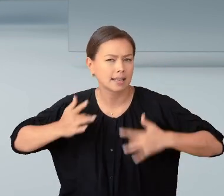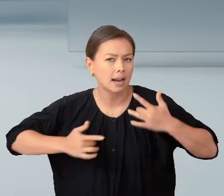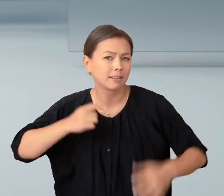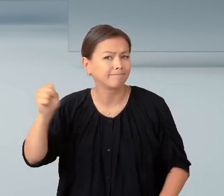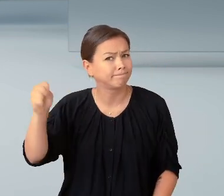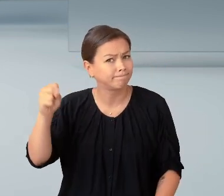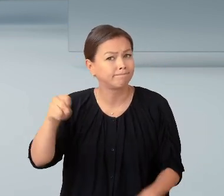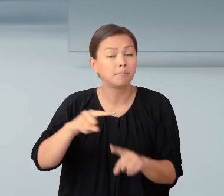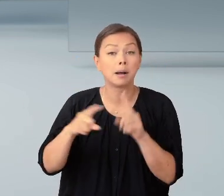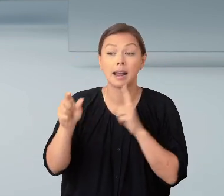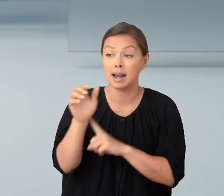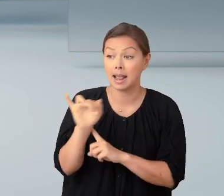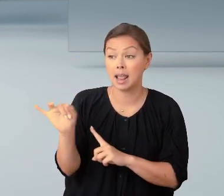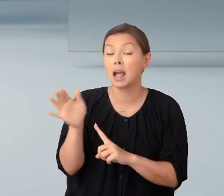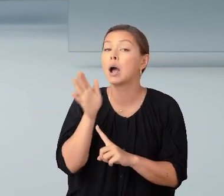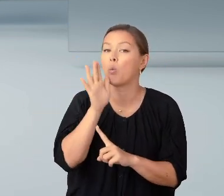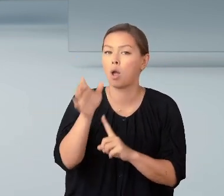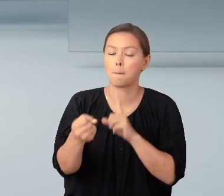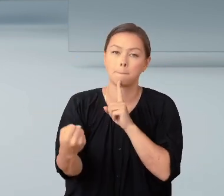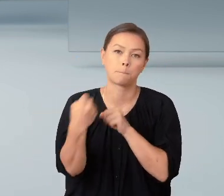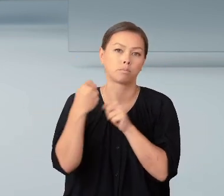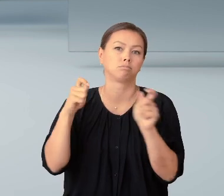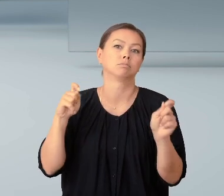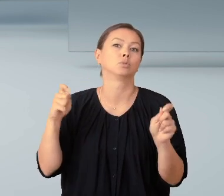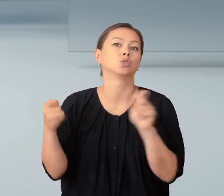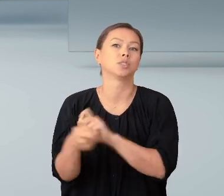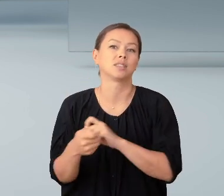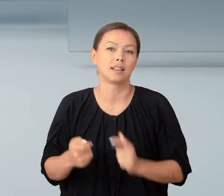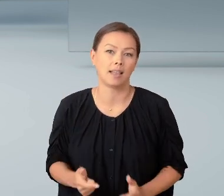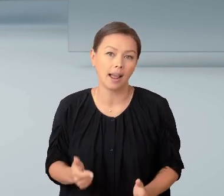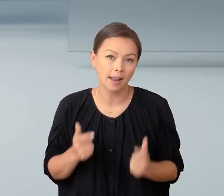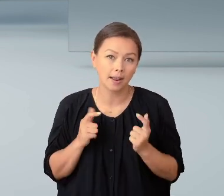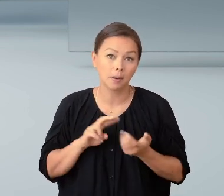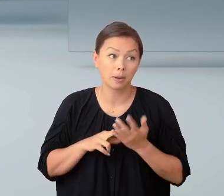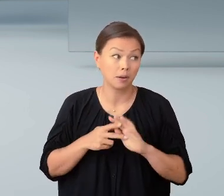as AI is poised to transform our lives, we must collectively define